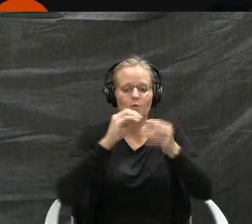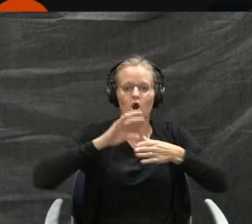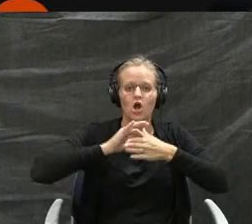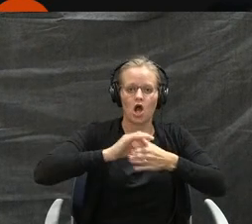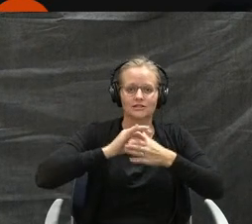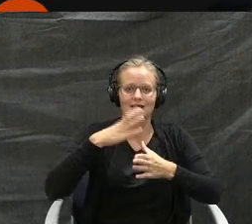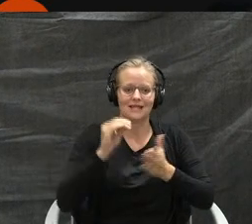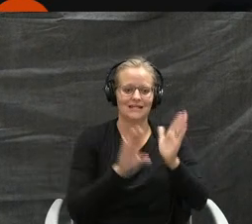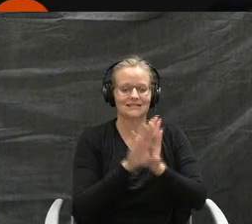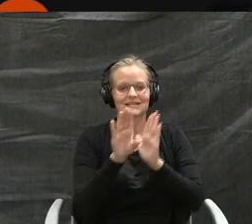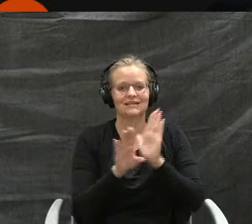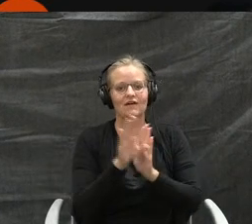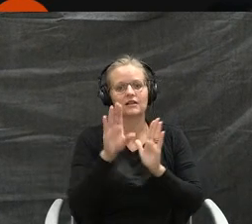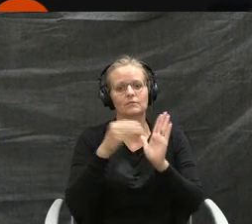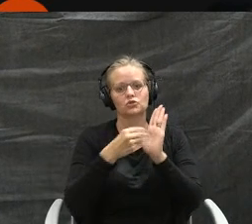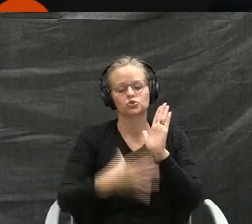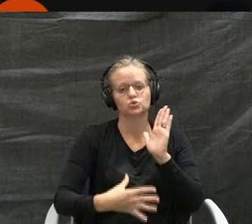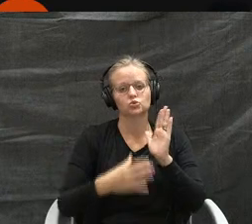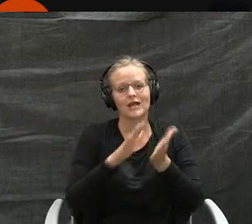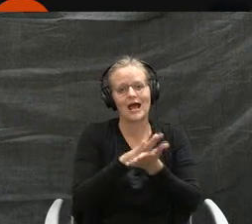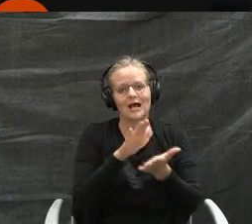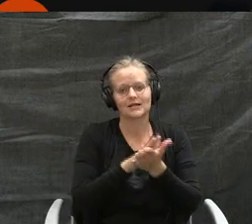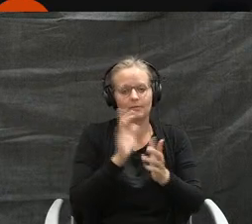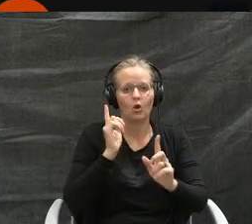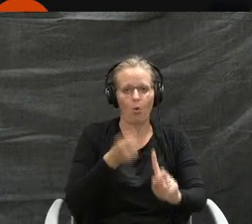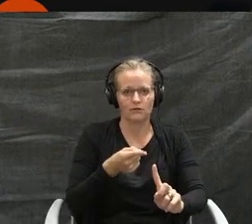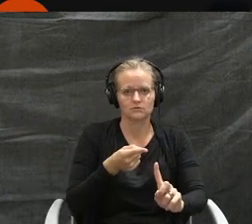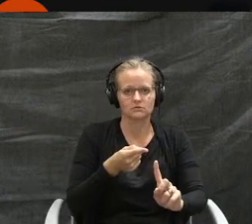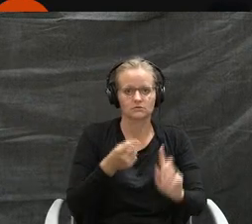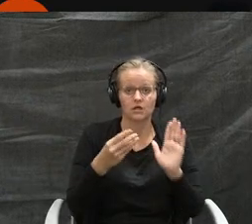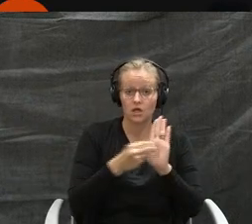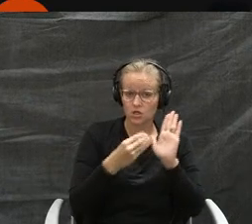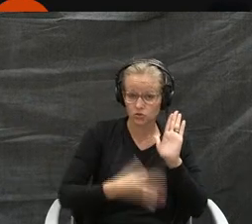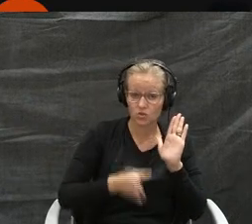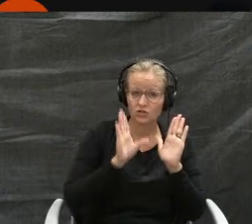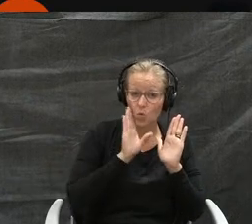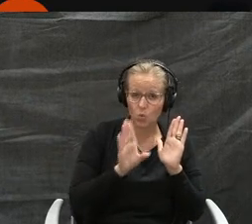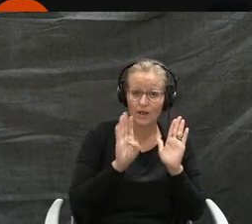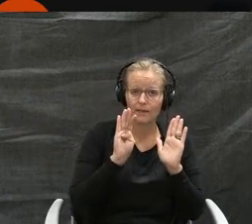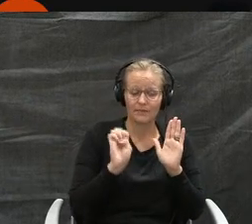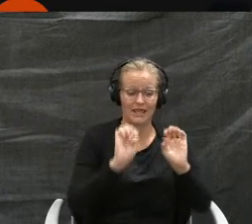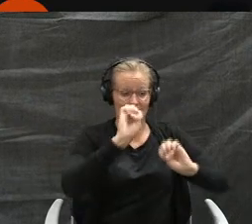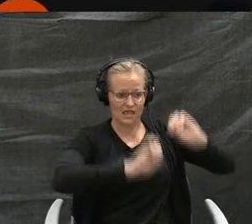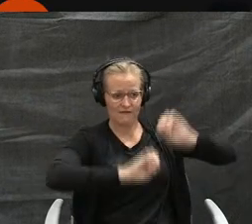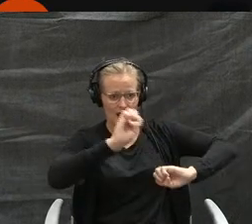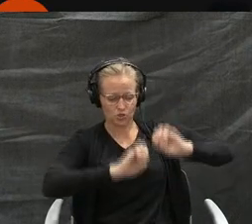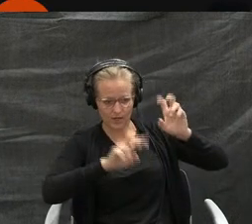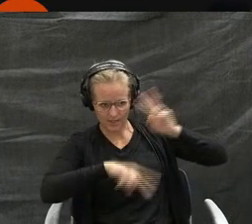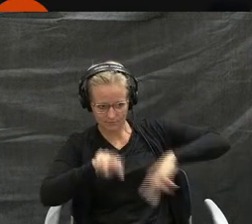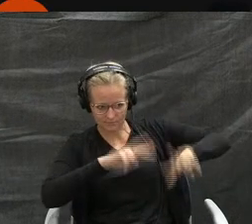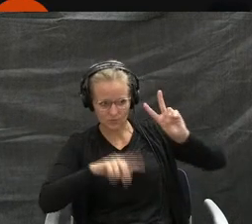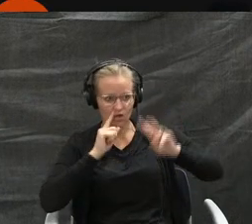student academic goals. Students will be evaluated for progress. We want to prioritize